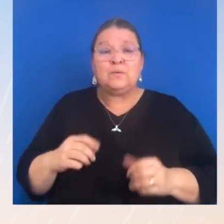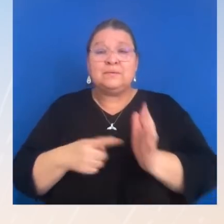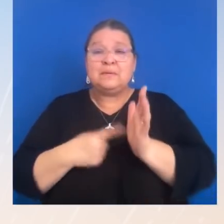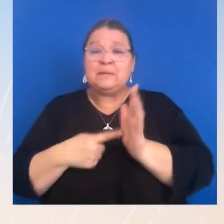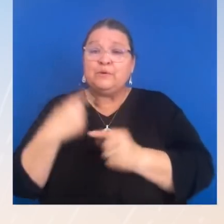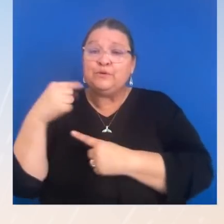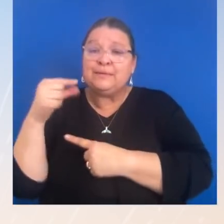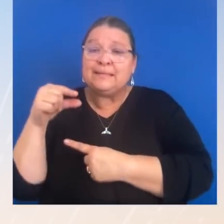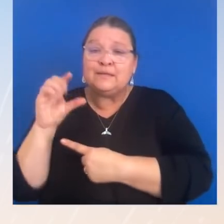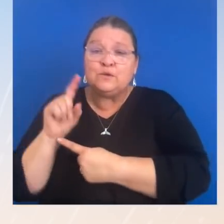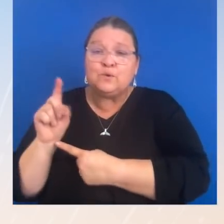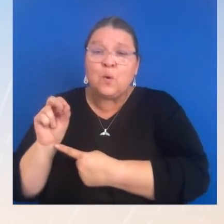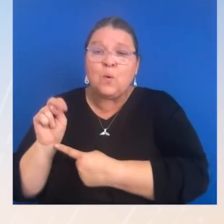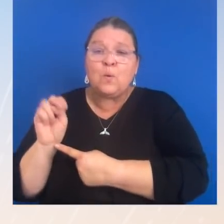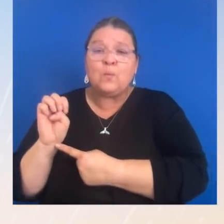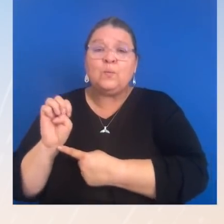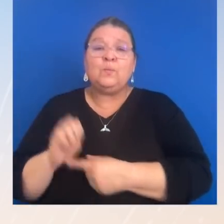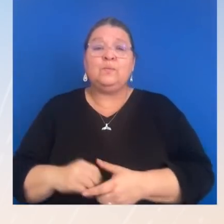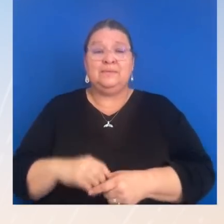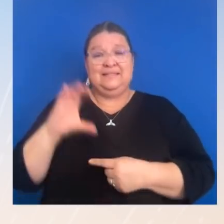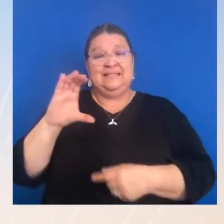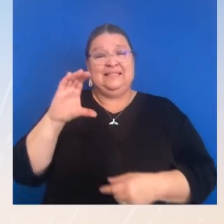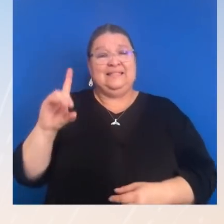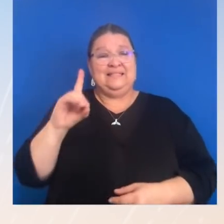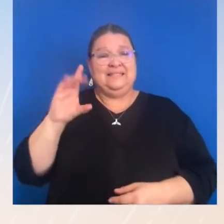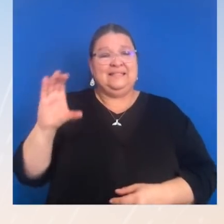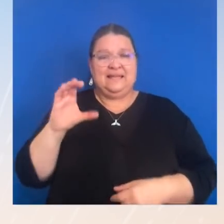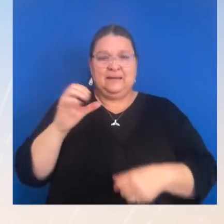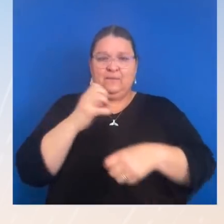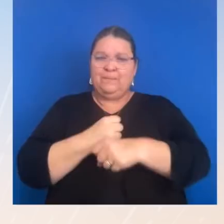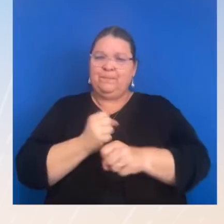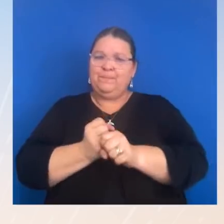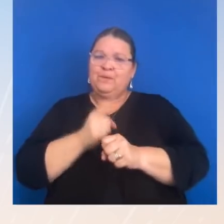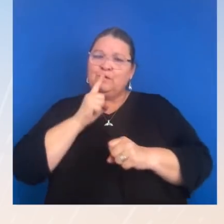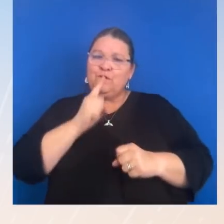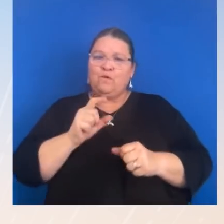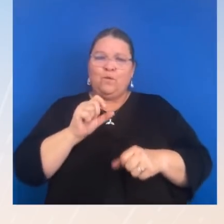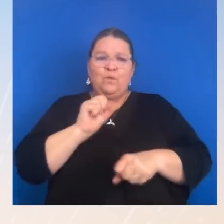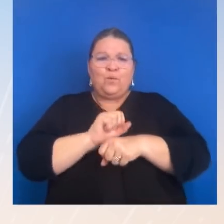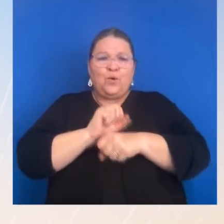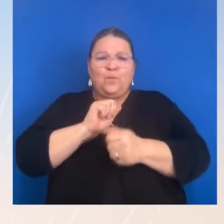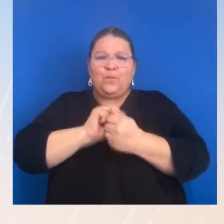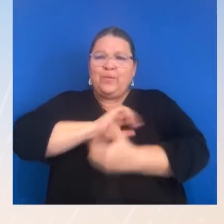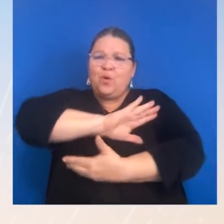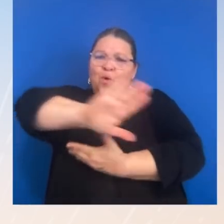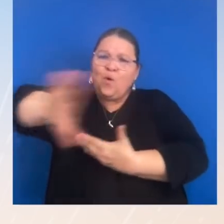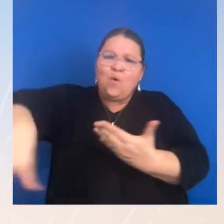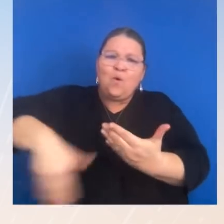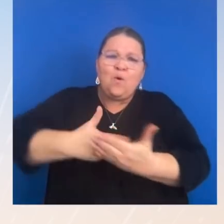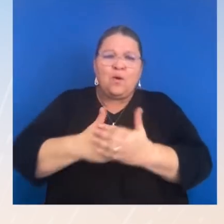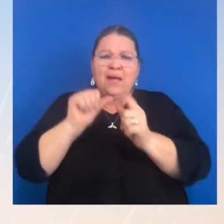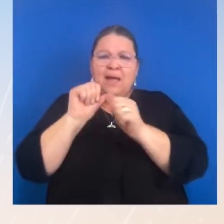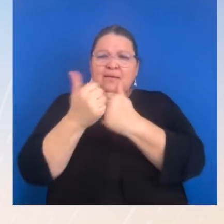to help inform a revised policy framework for when and under what circumstances masks should be required in the public transportation quarter